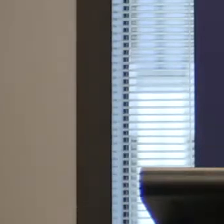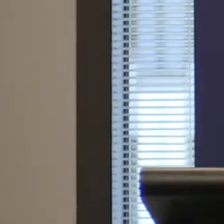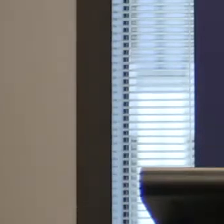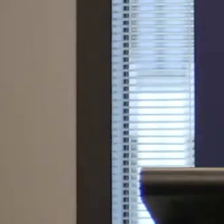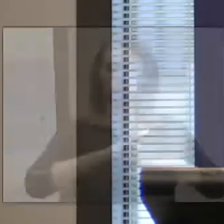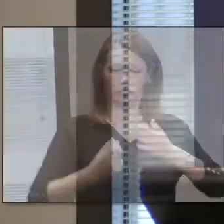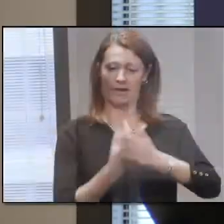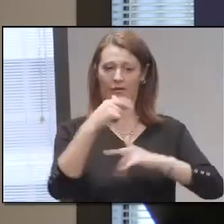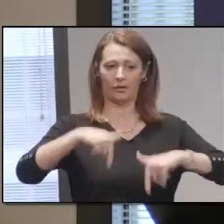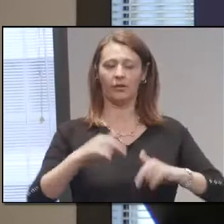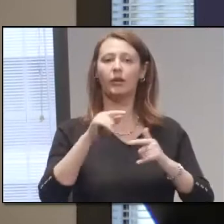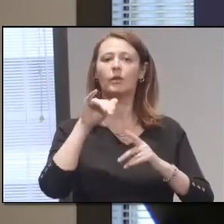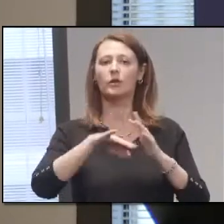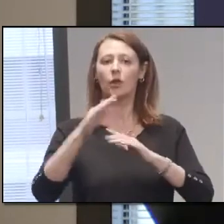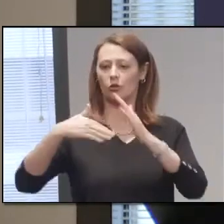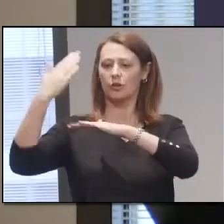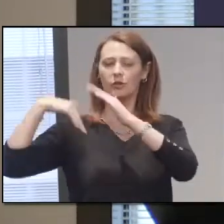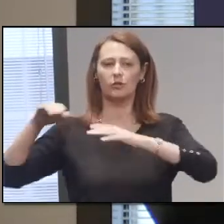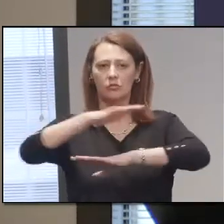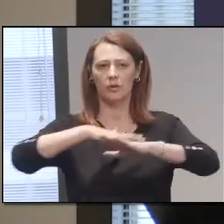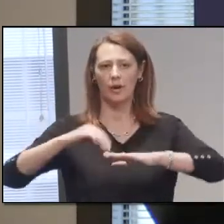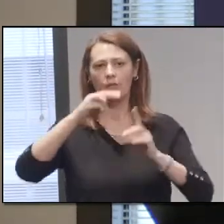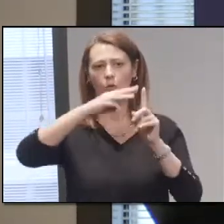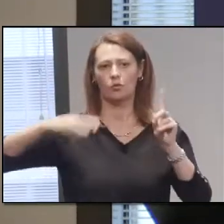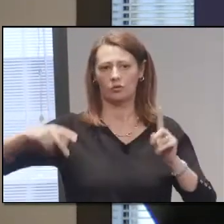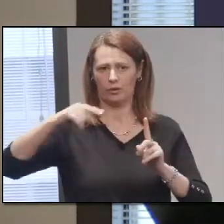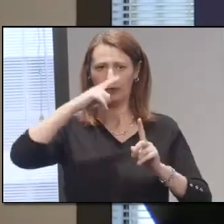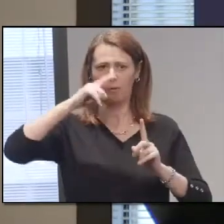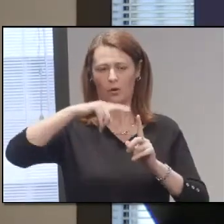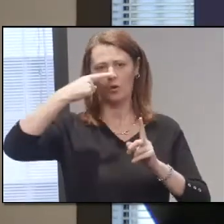lands of the Wurundjeri people of the Kulin nation and I d like to acknowledge them